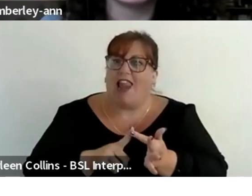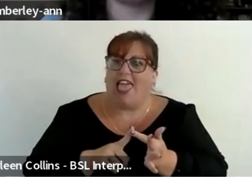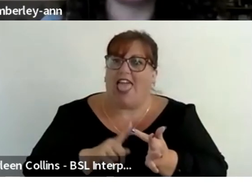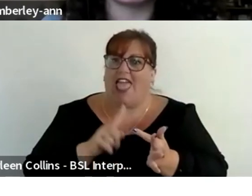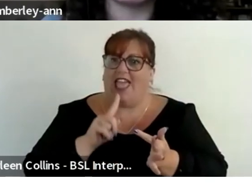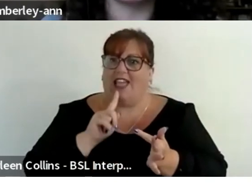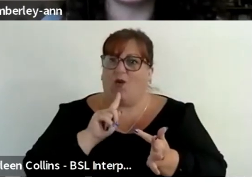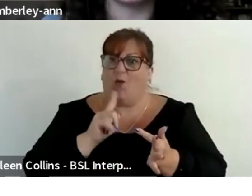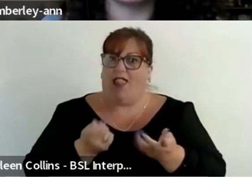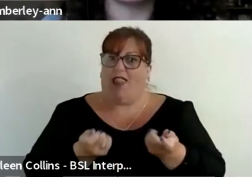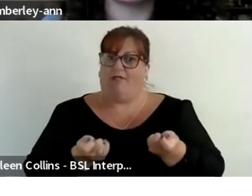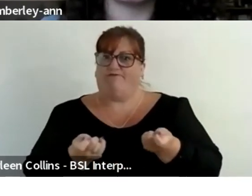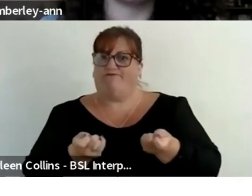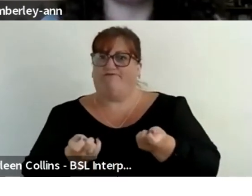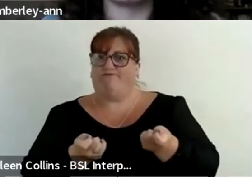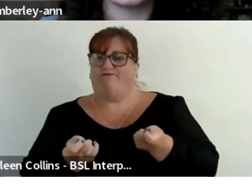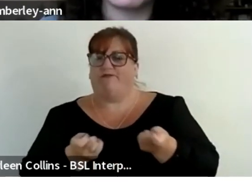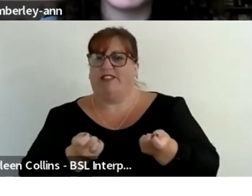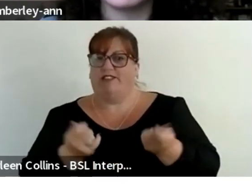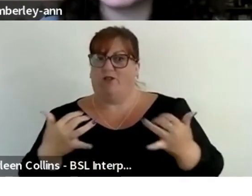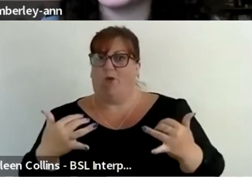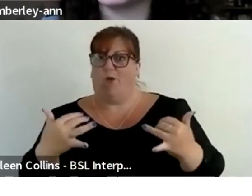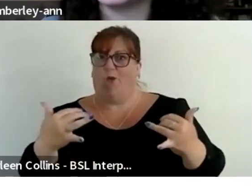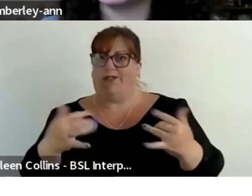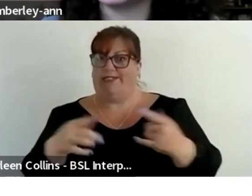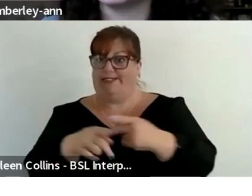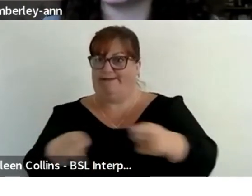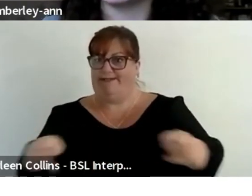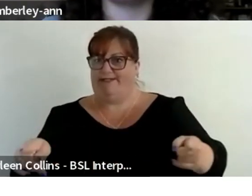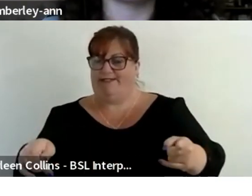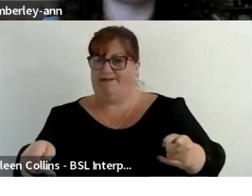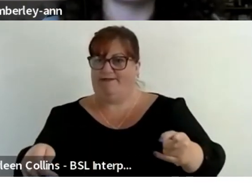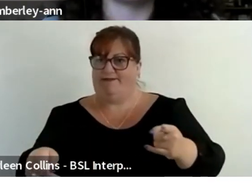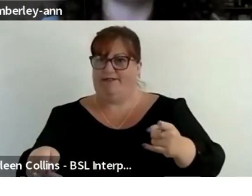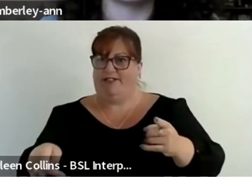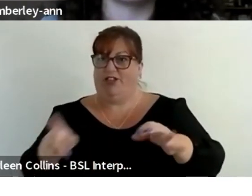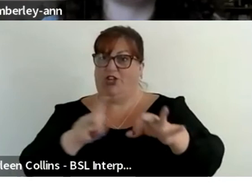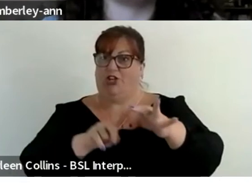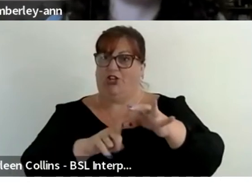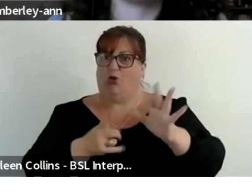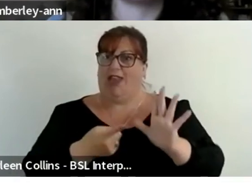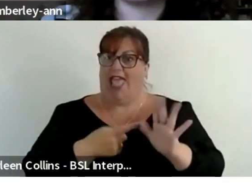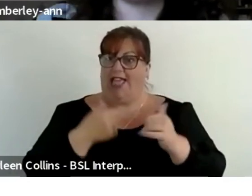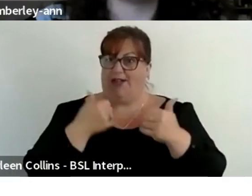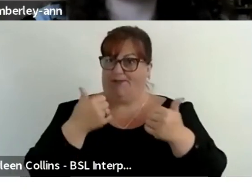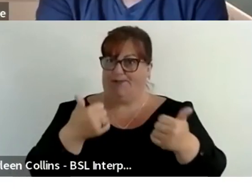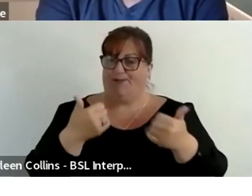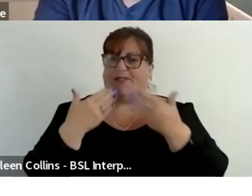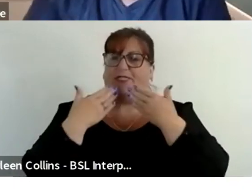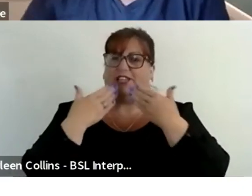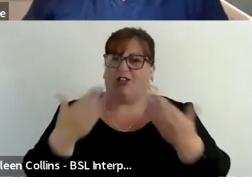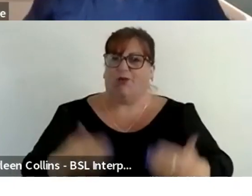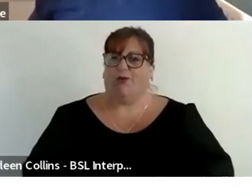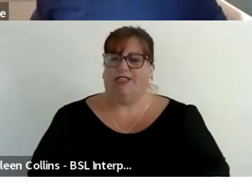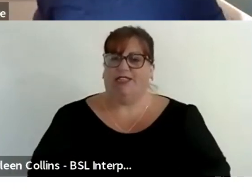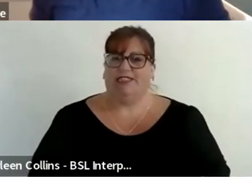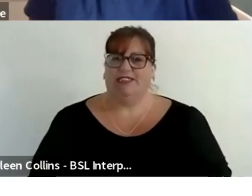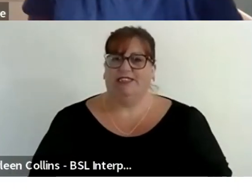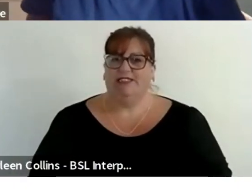We will be able to come to people's comments and questions. Thank you. Over to you, Rele. OK, brilliant.